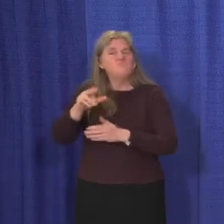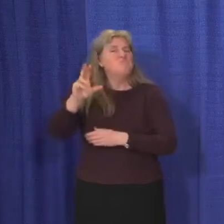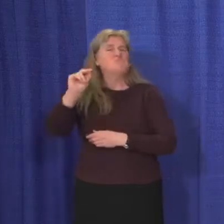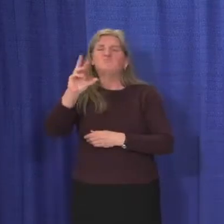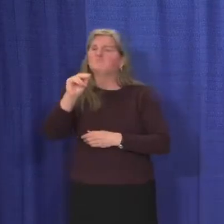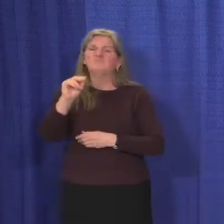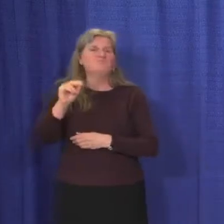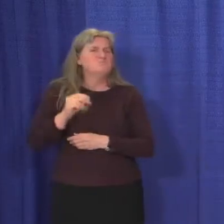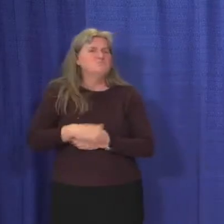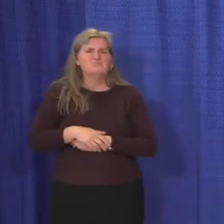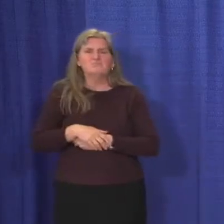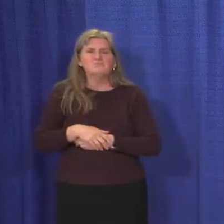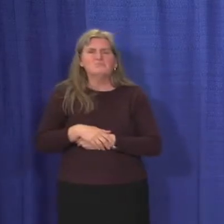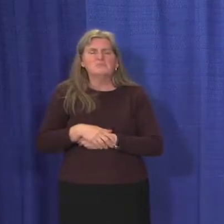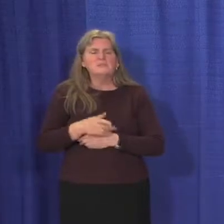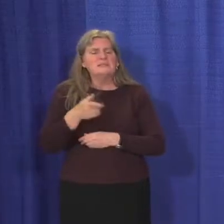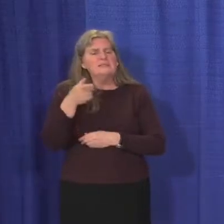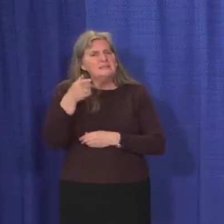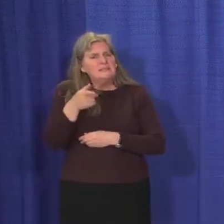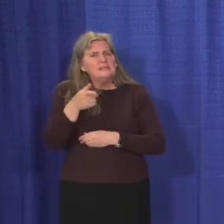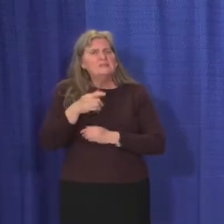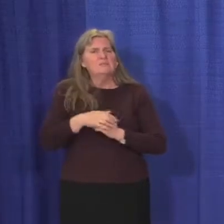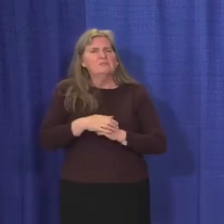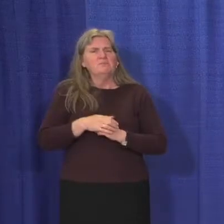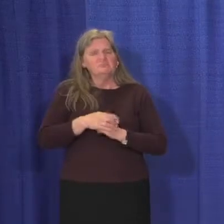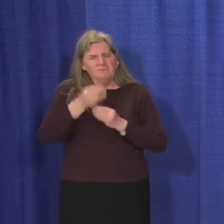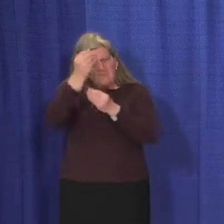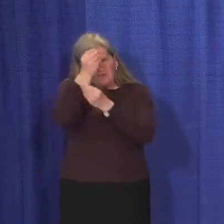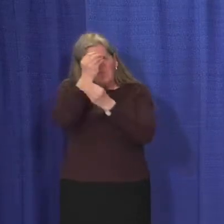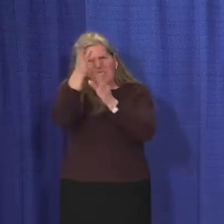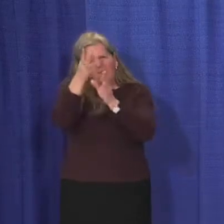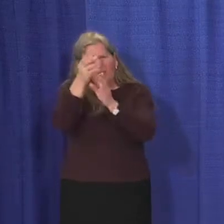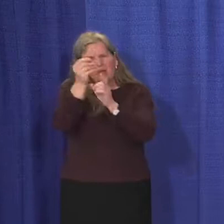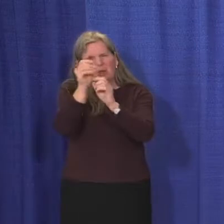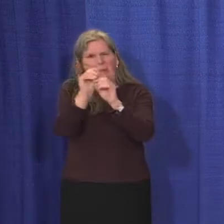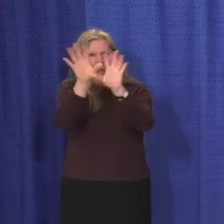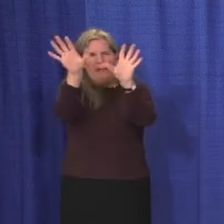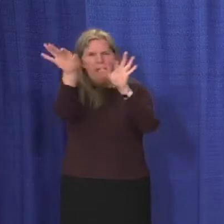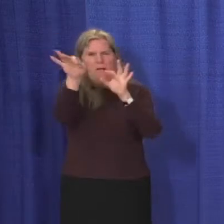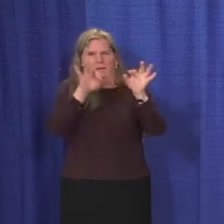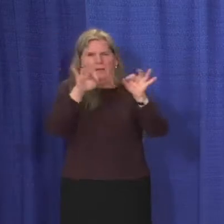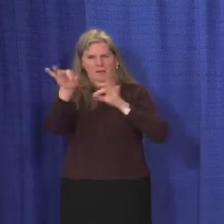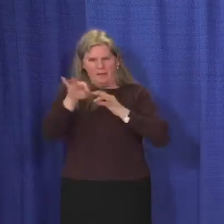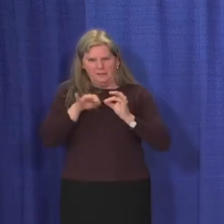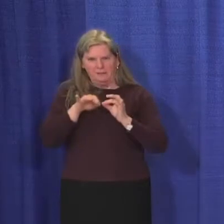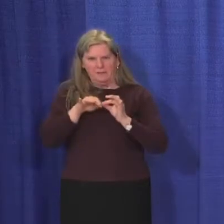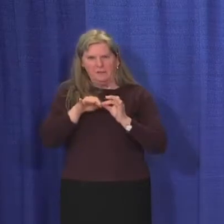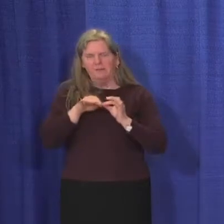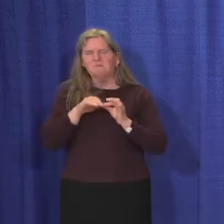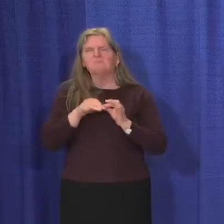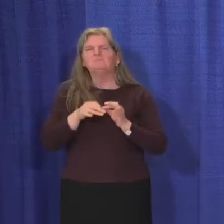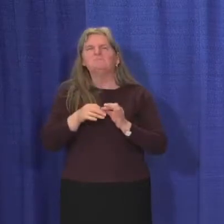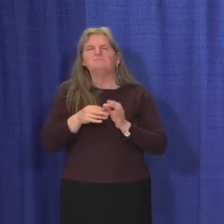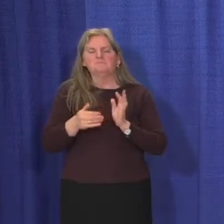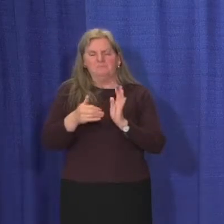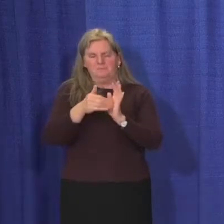For those who are pregnant and unsure whether or not to seek immunize a shin let me reiterate some of the messages are